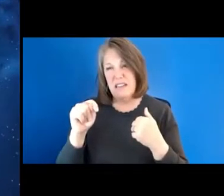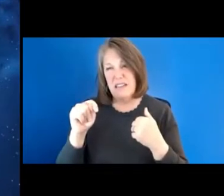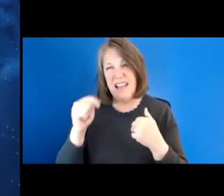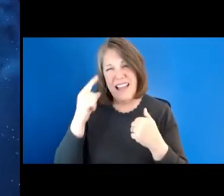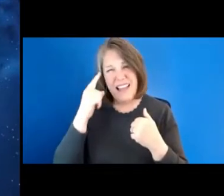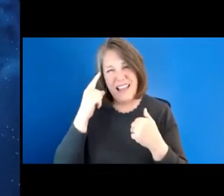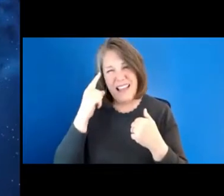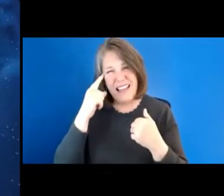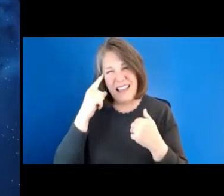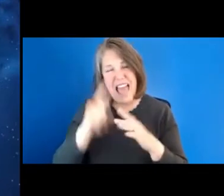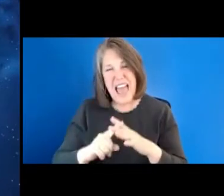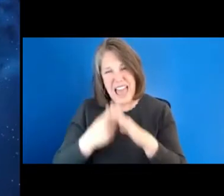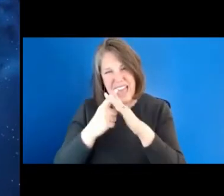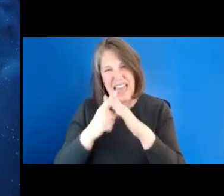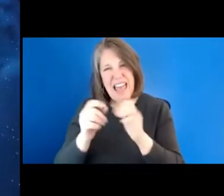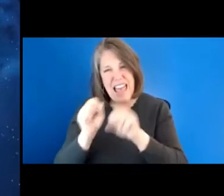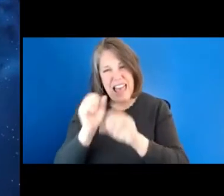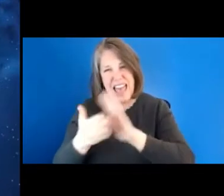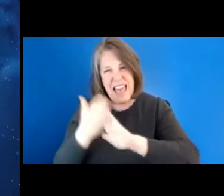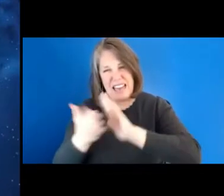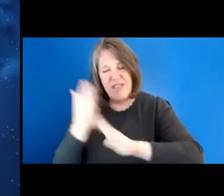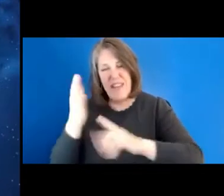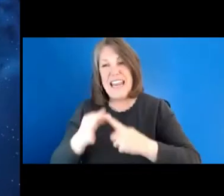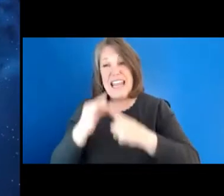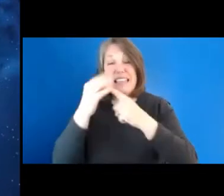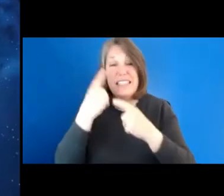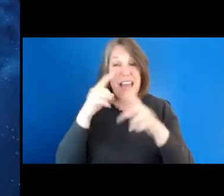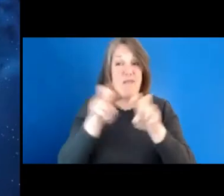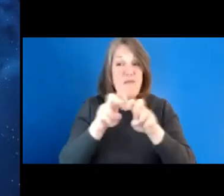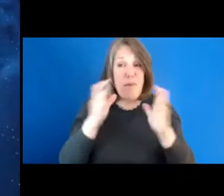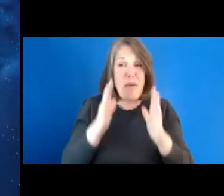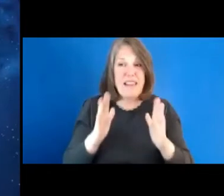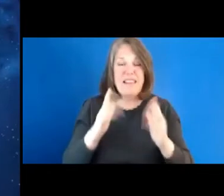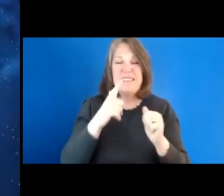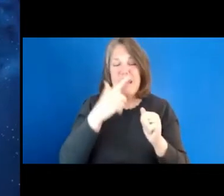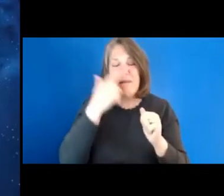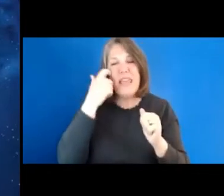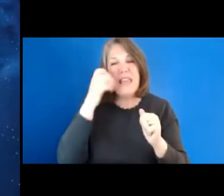17:04:07 because chat interferes with the accessibility